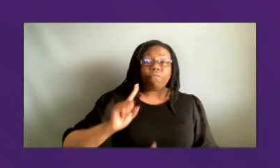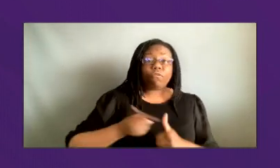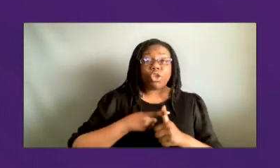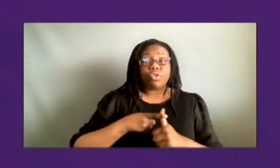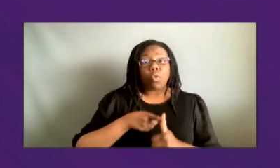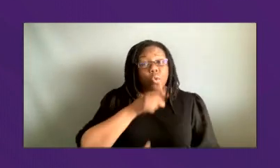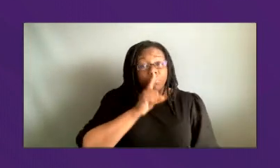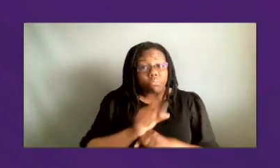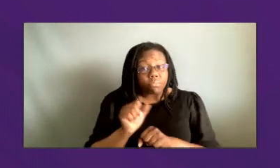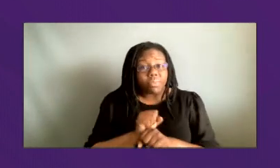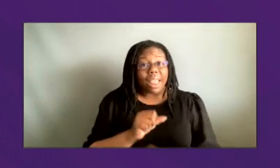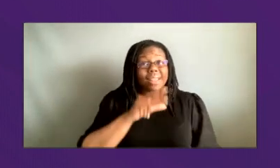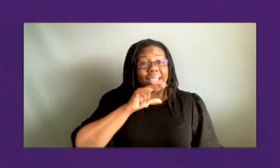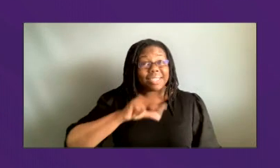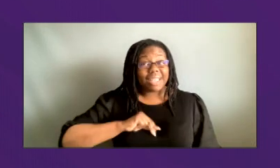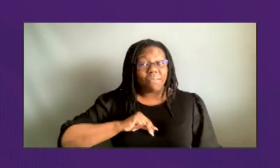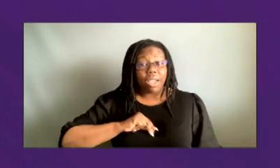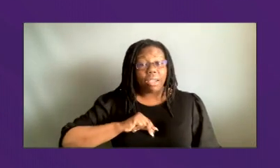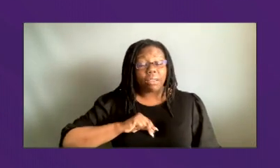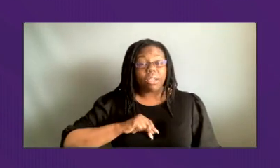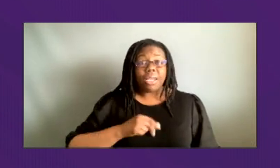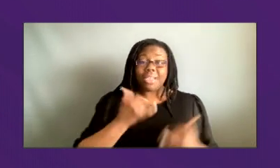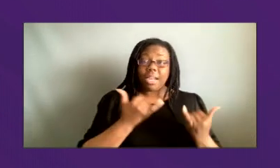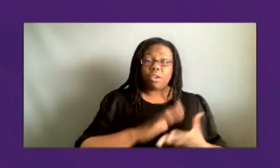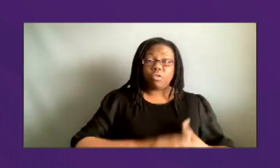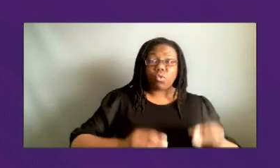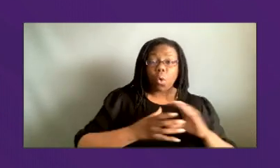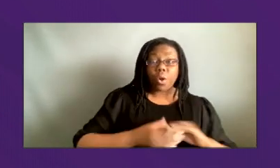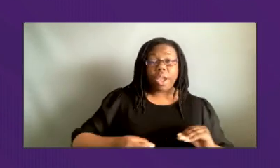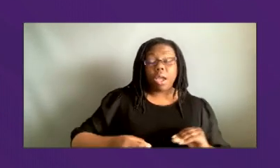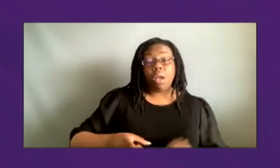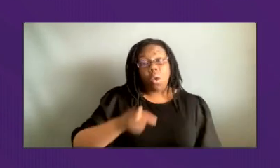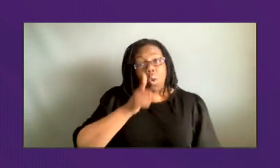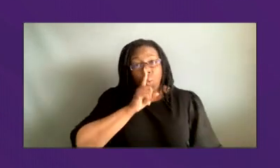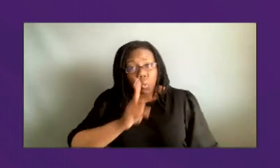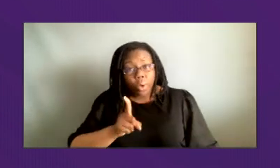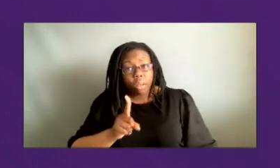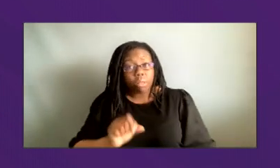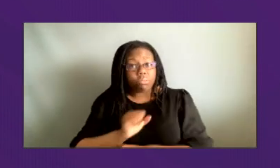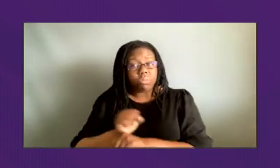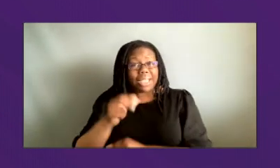difficult history. It narrows in on one aspect of the event, which was the Harvest Festival,